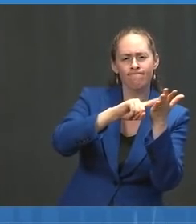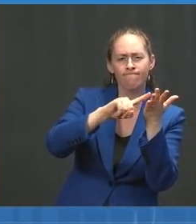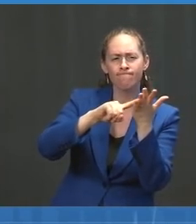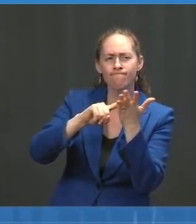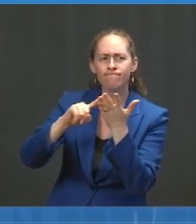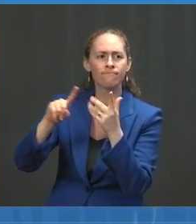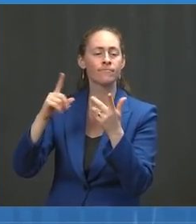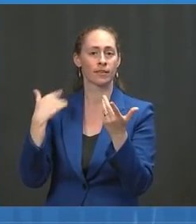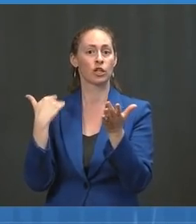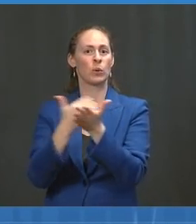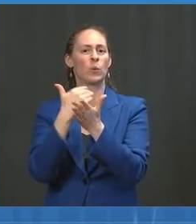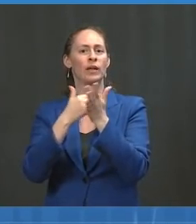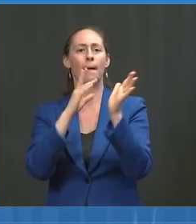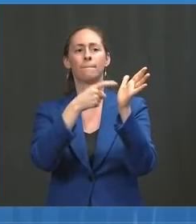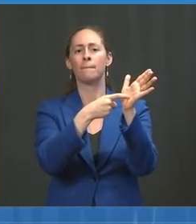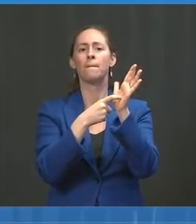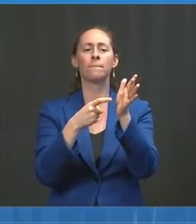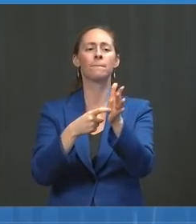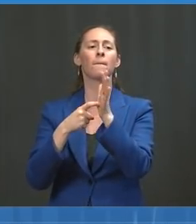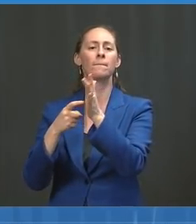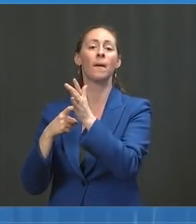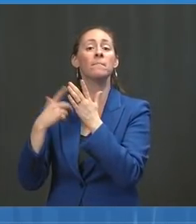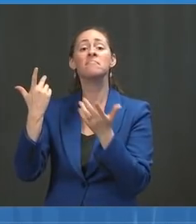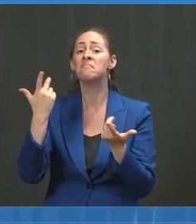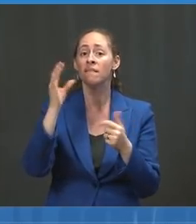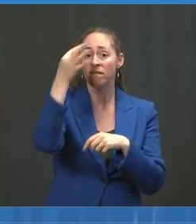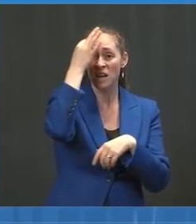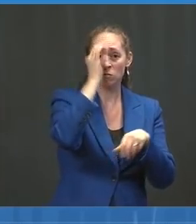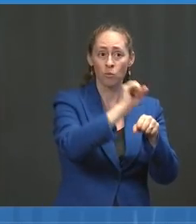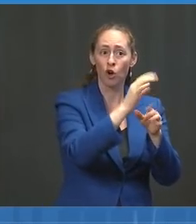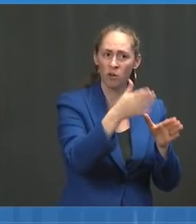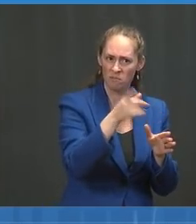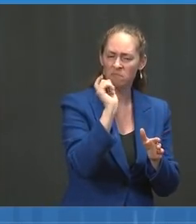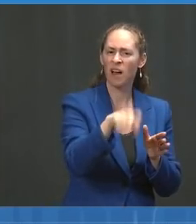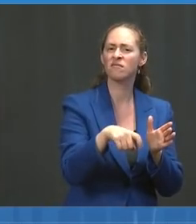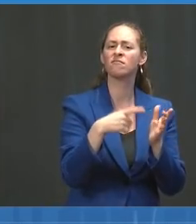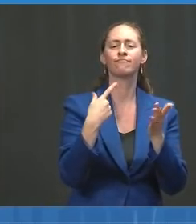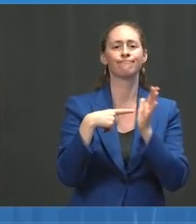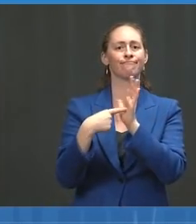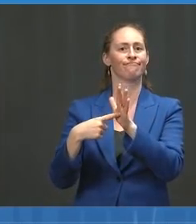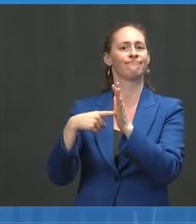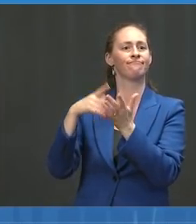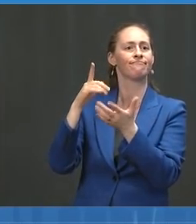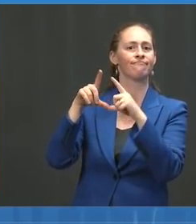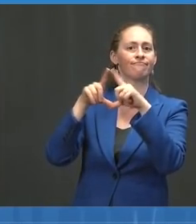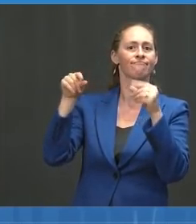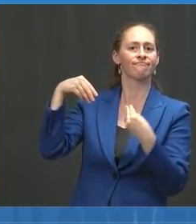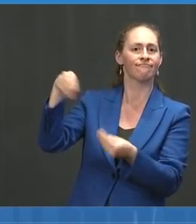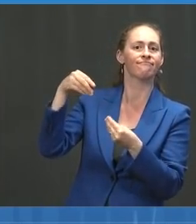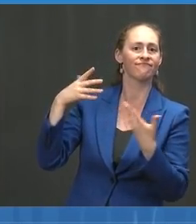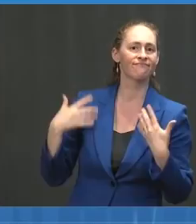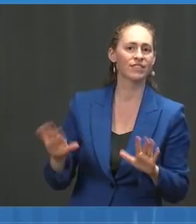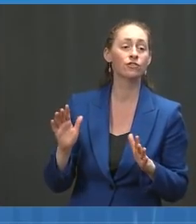first, federal workers who must show proof of vaccination or undergo rigorous testing and masking;